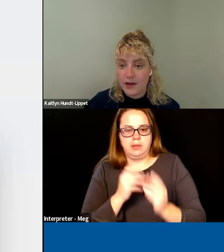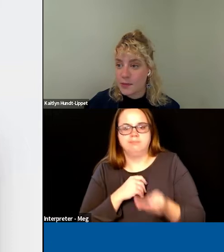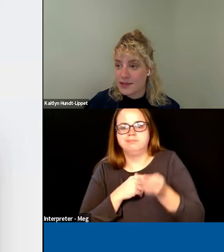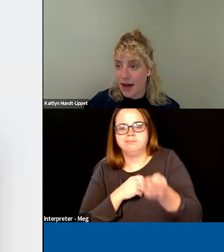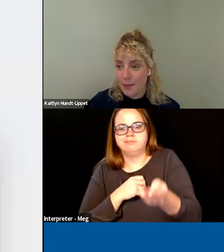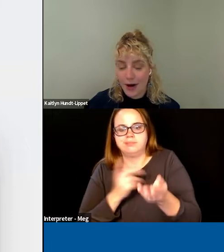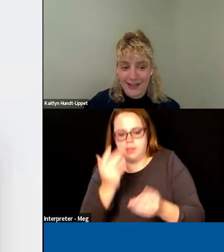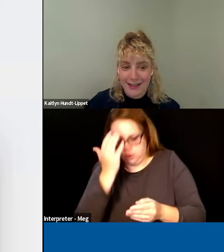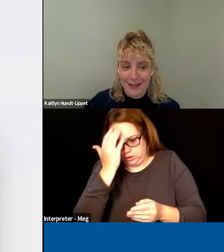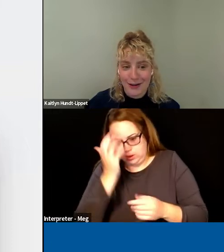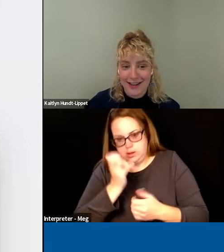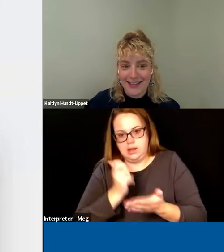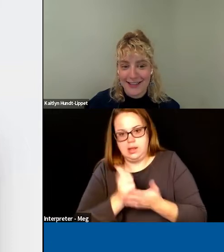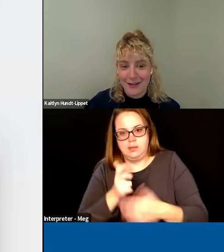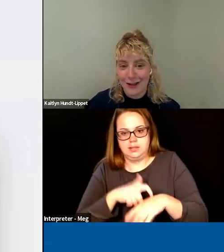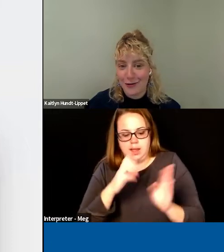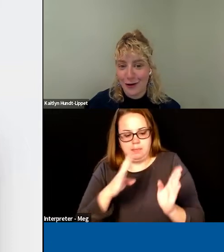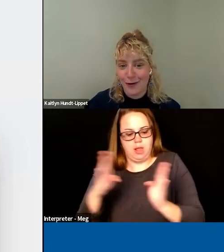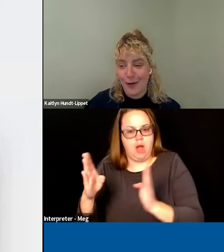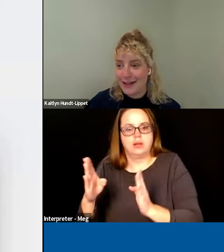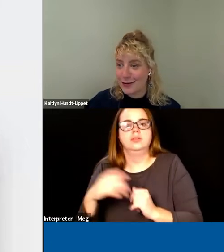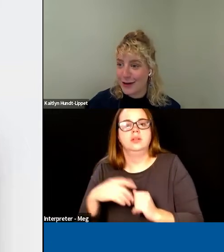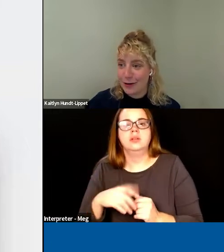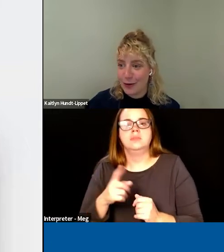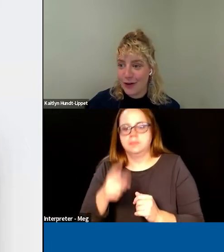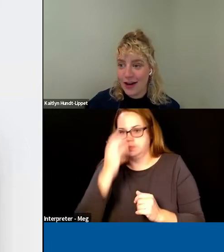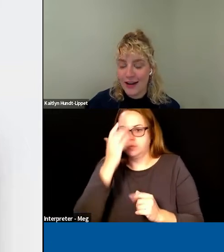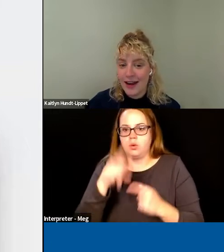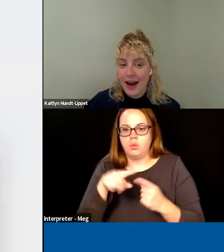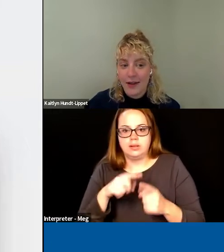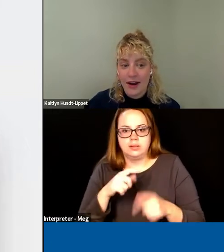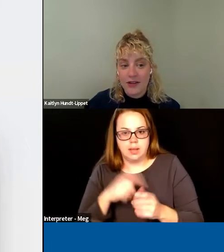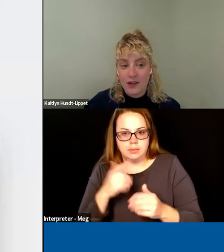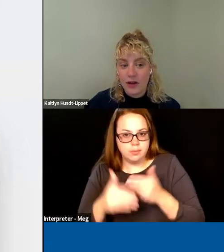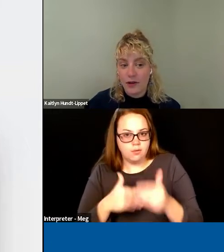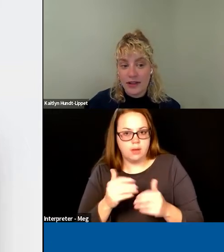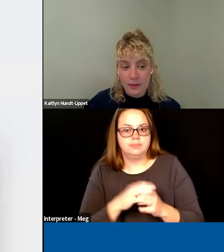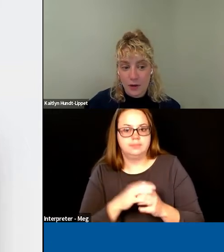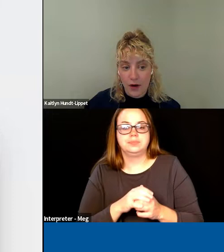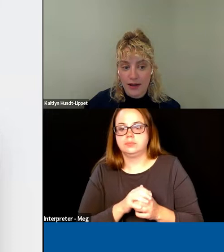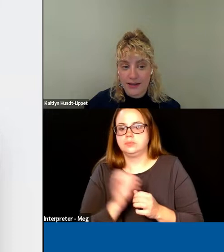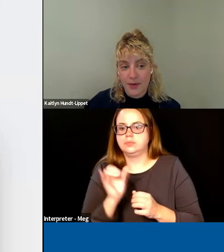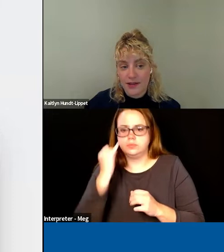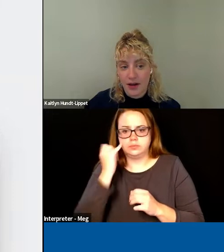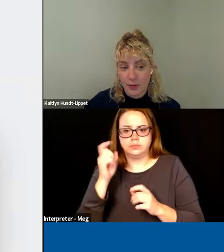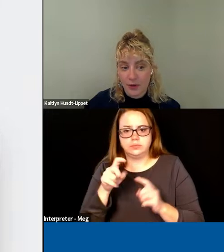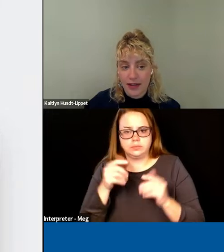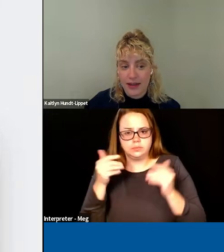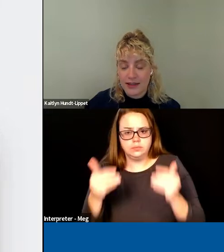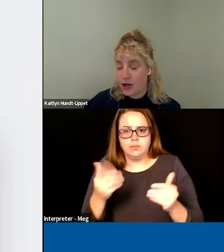It also helps time box things quite nicely so that you know when it's okay to move on, and that also, if you need to move on and something's not completed,